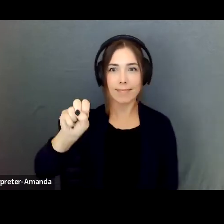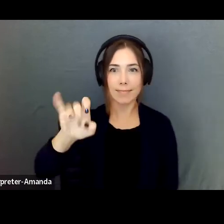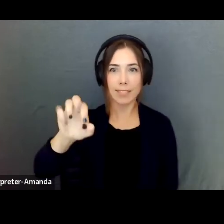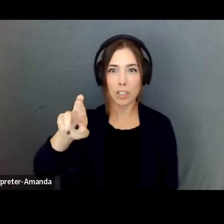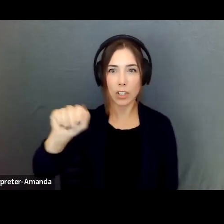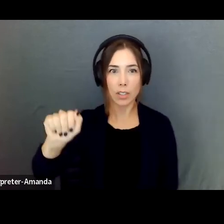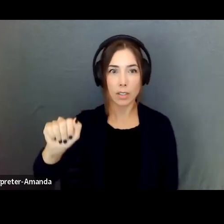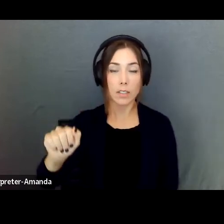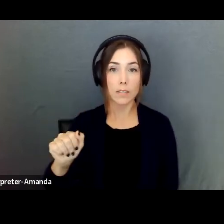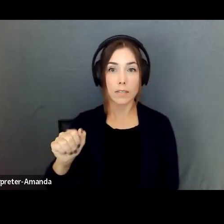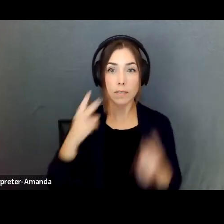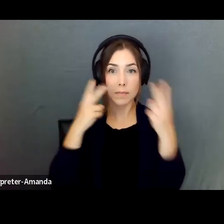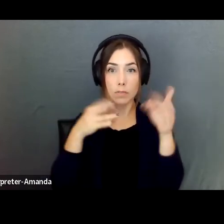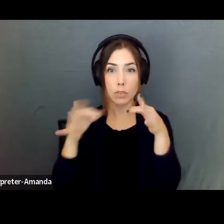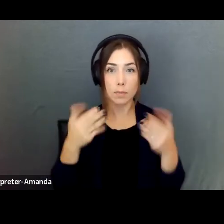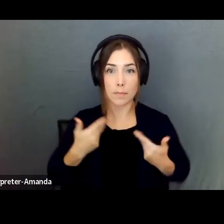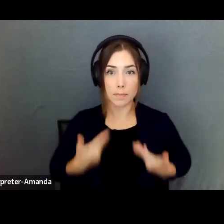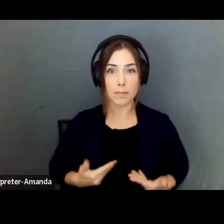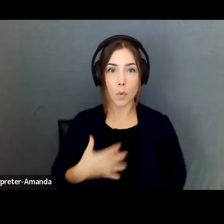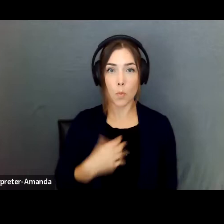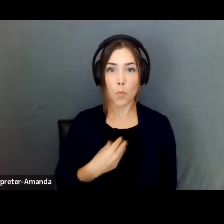description of myself I am a white woman in my early 50s.